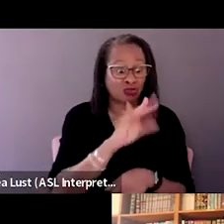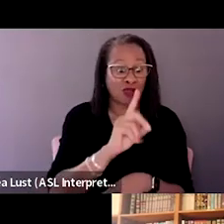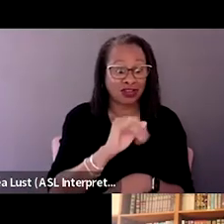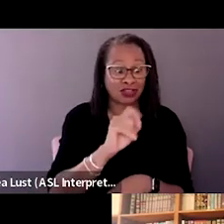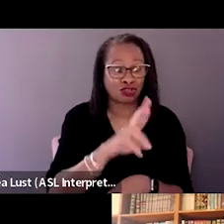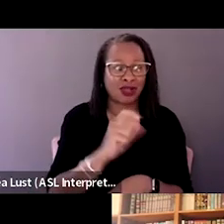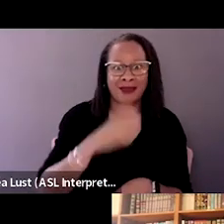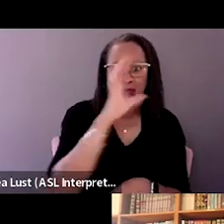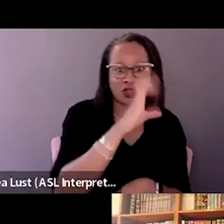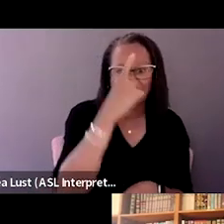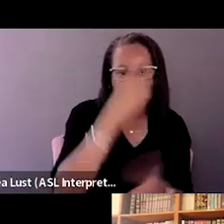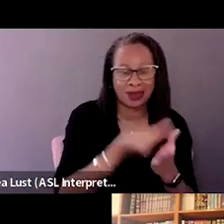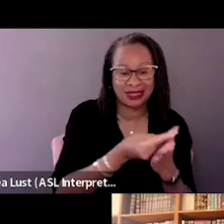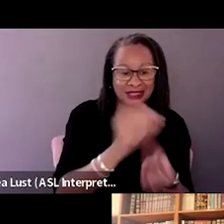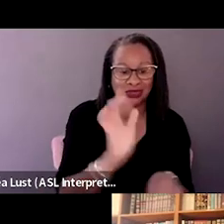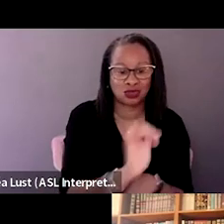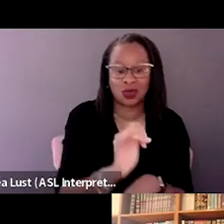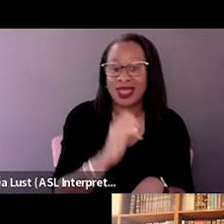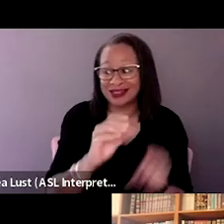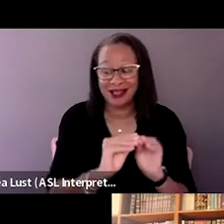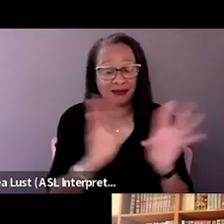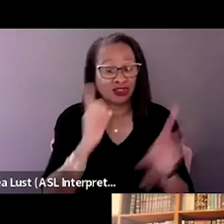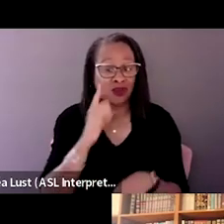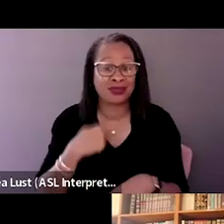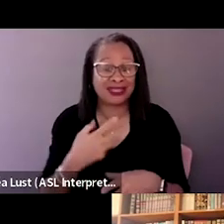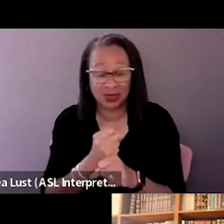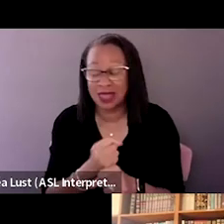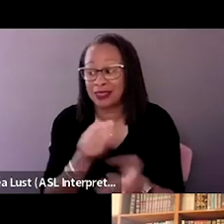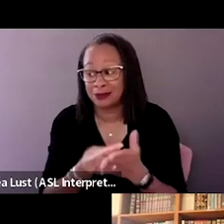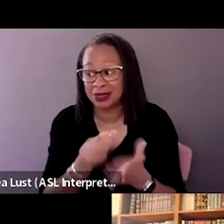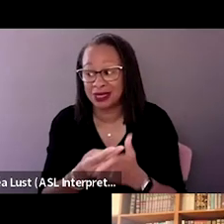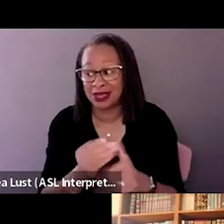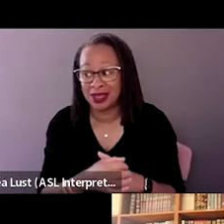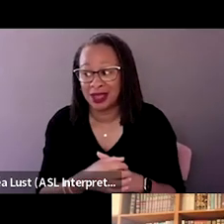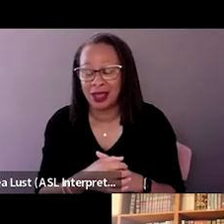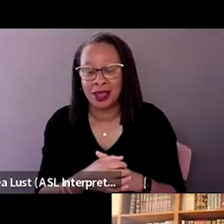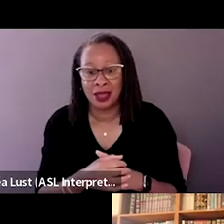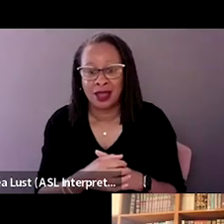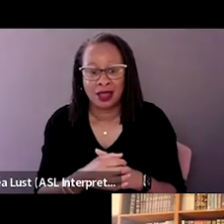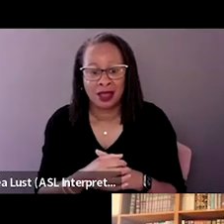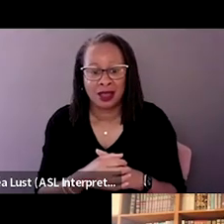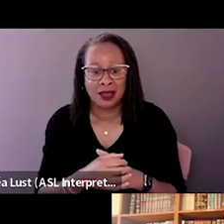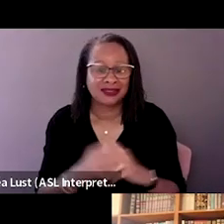And it's not obvious even for me to get the money because everybody's saying, wow, it's an amazing projects.